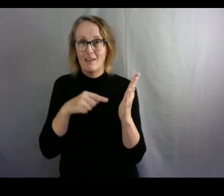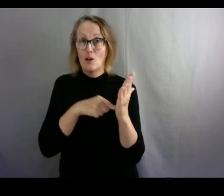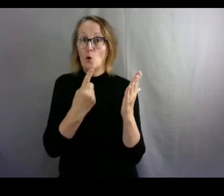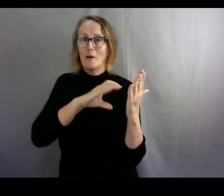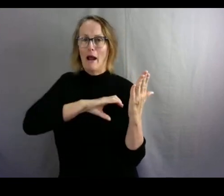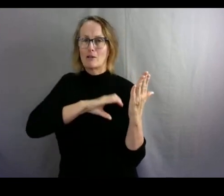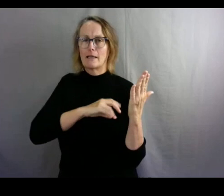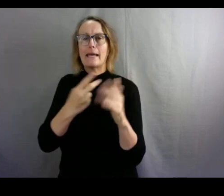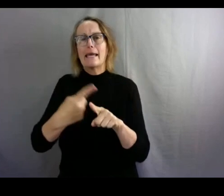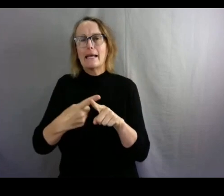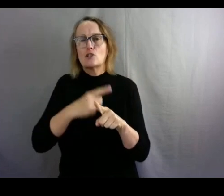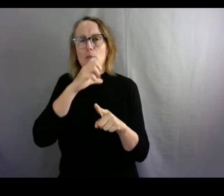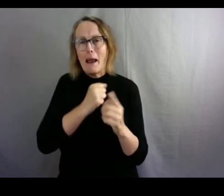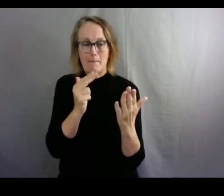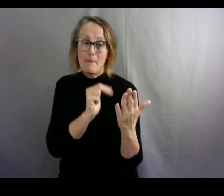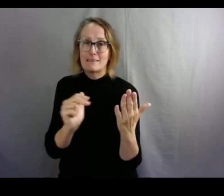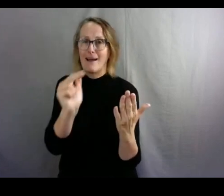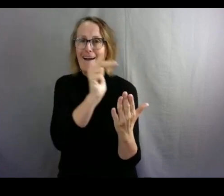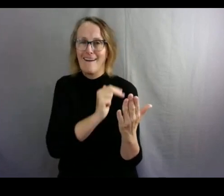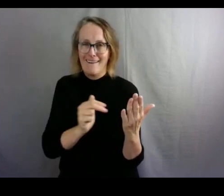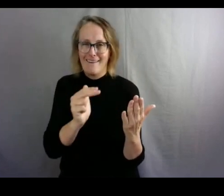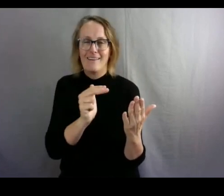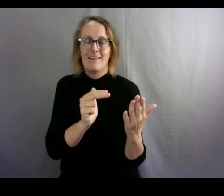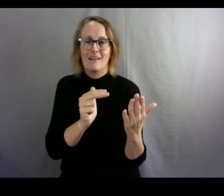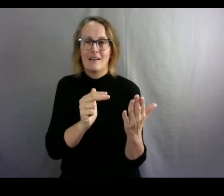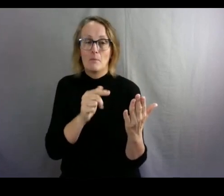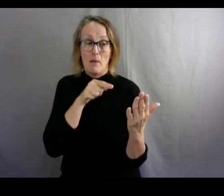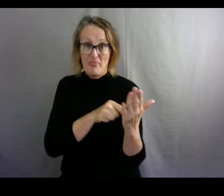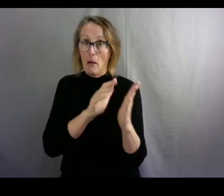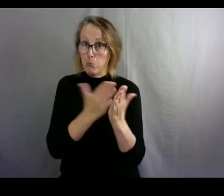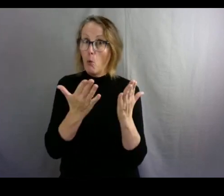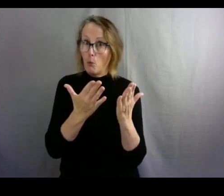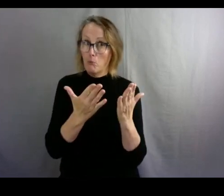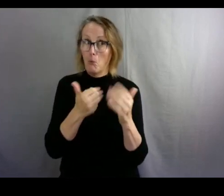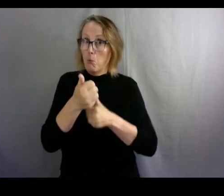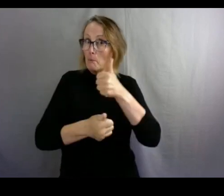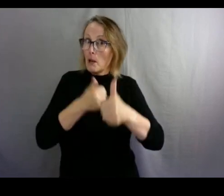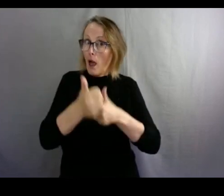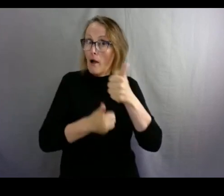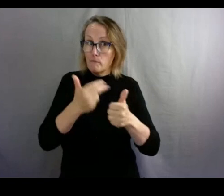but it had an extraordinary life as a book. It was in print, probably still is in print